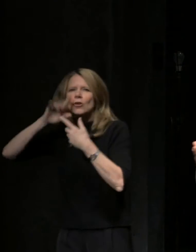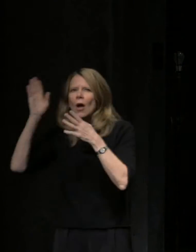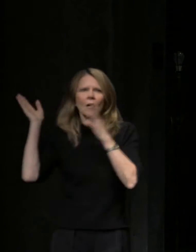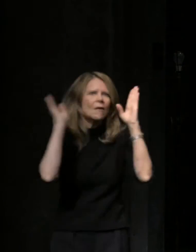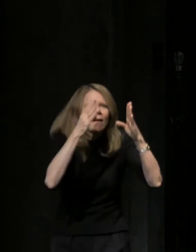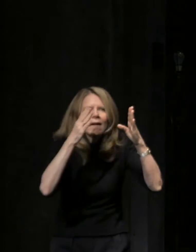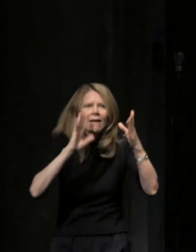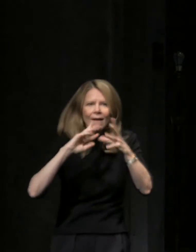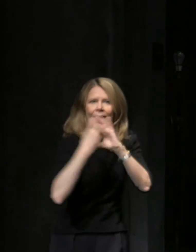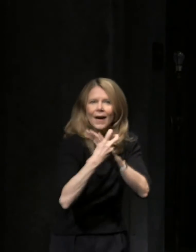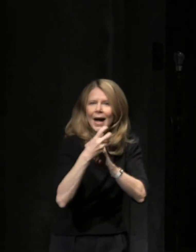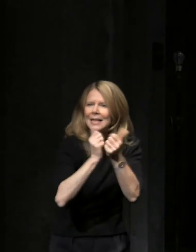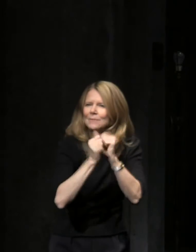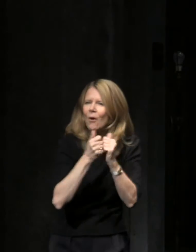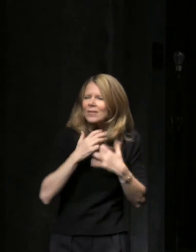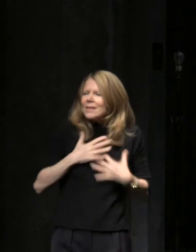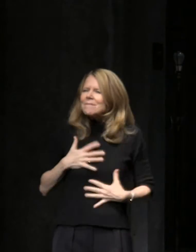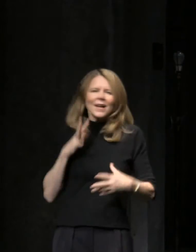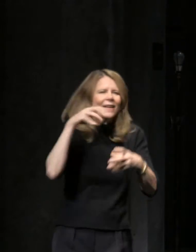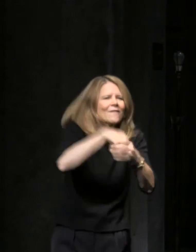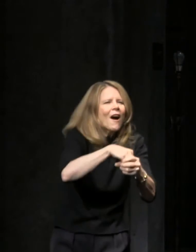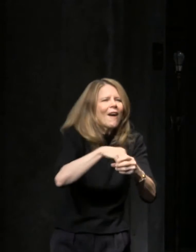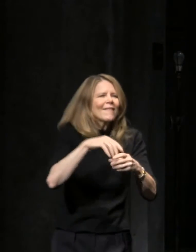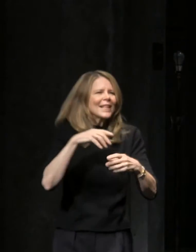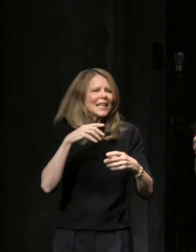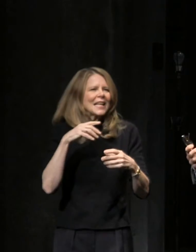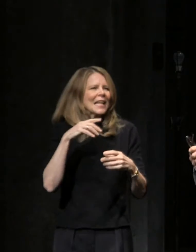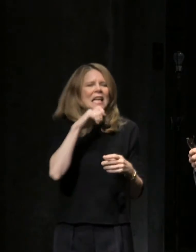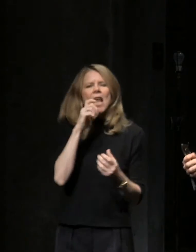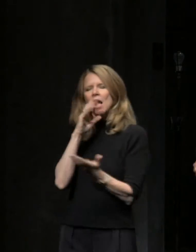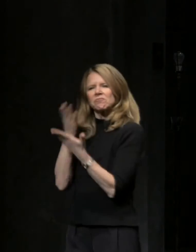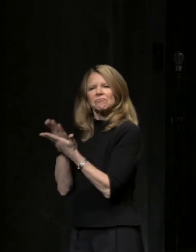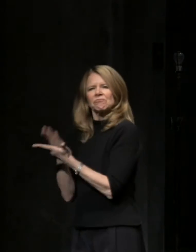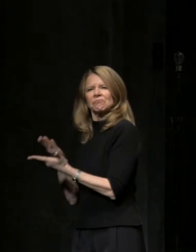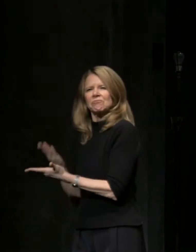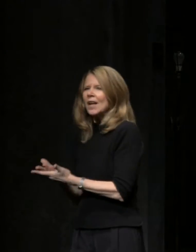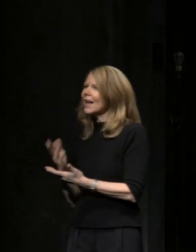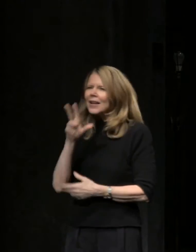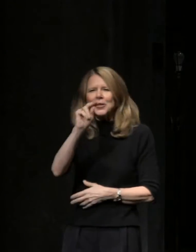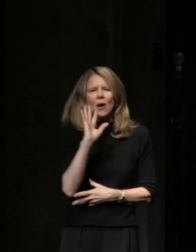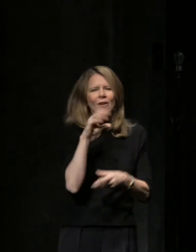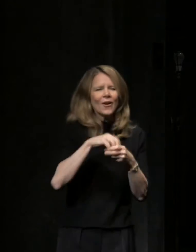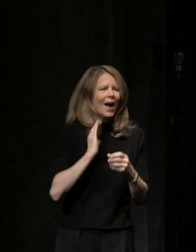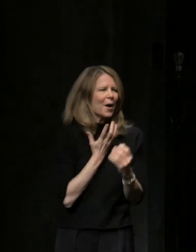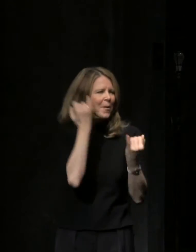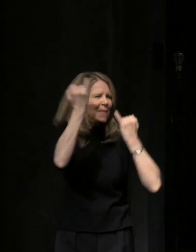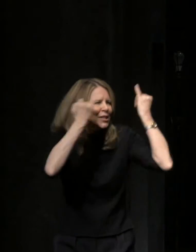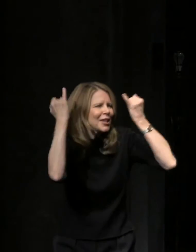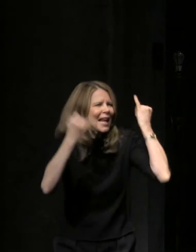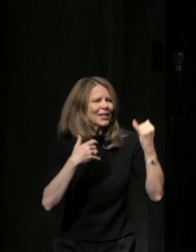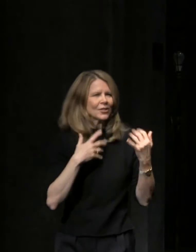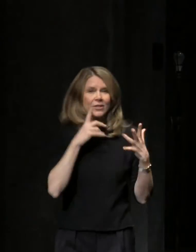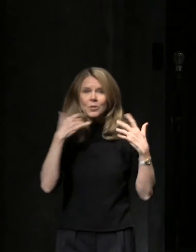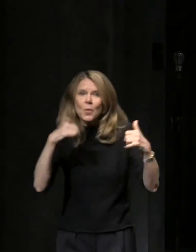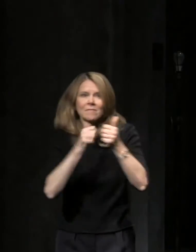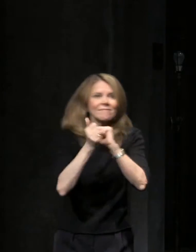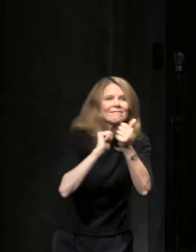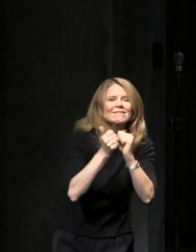bodies. We play not so much with facts as with imagination. We play not so much to analyze